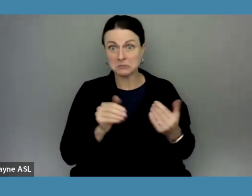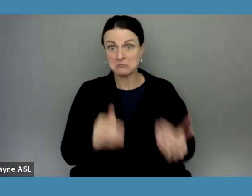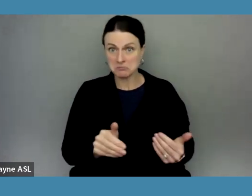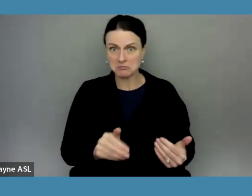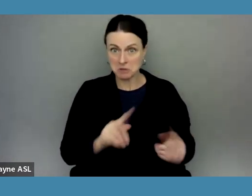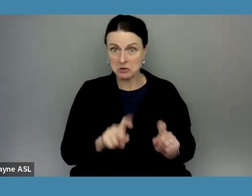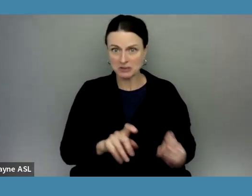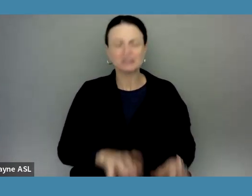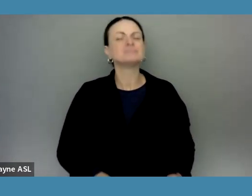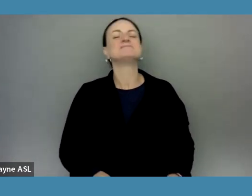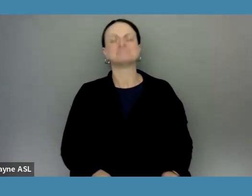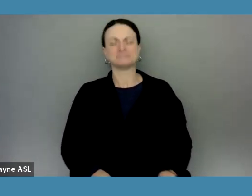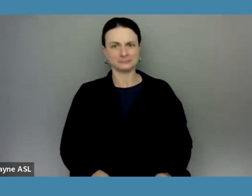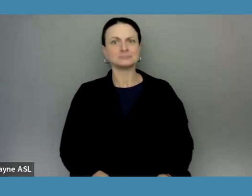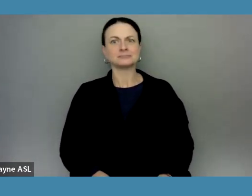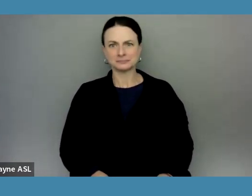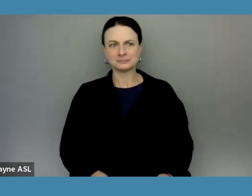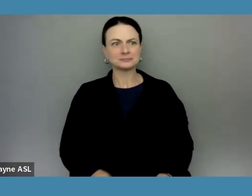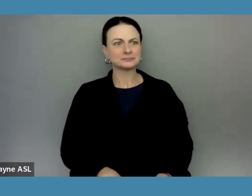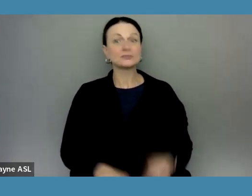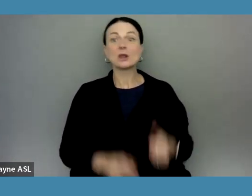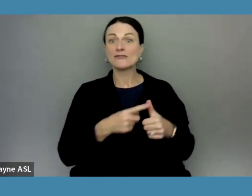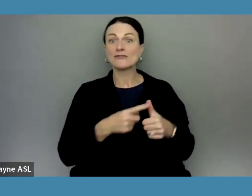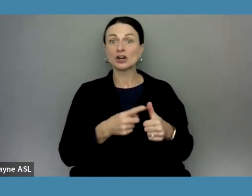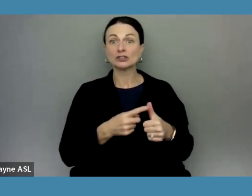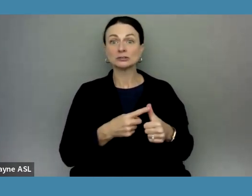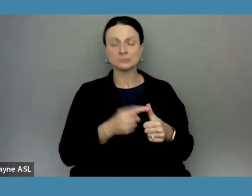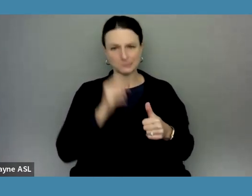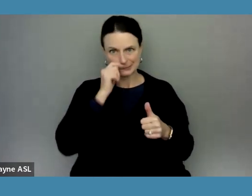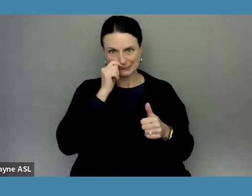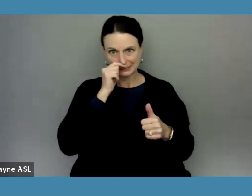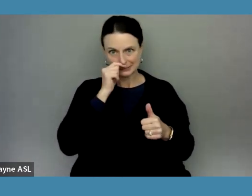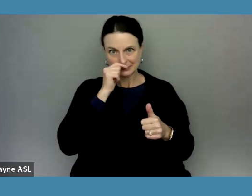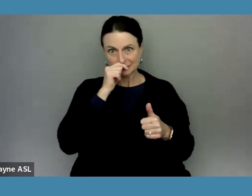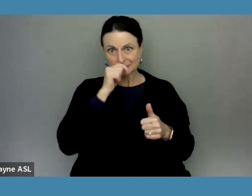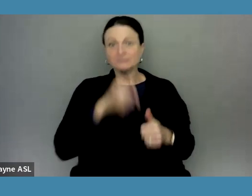First, someone asks, if I live local,